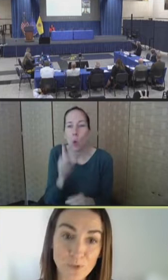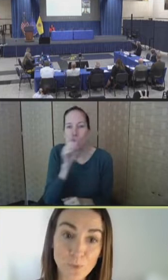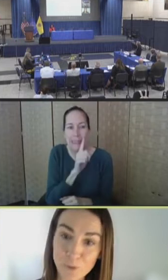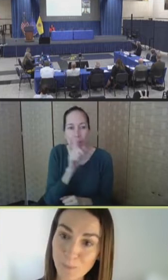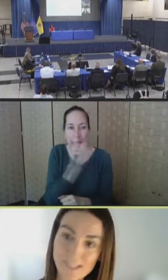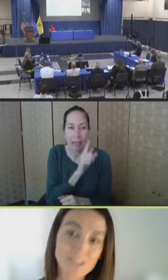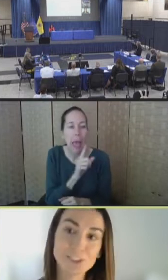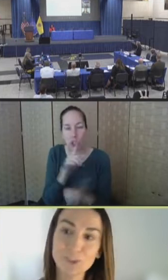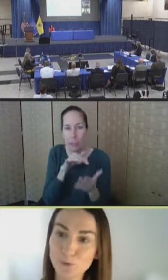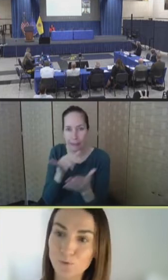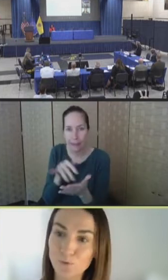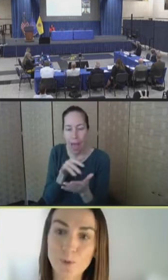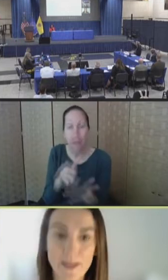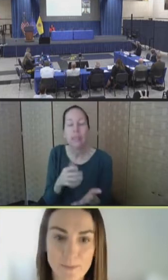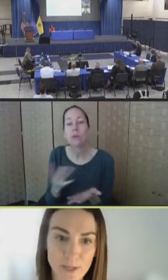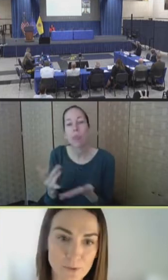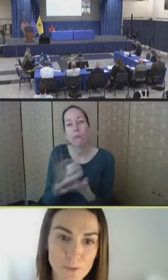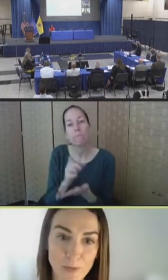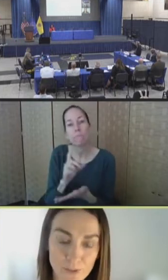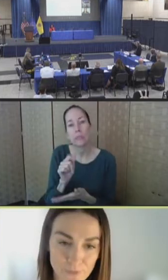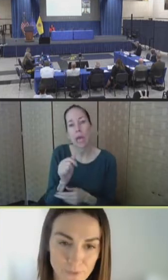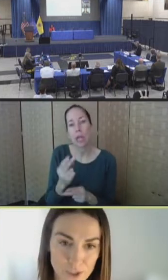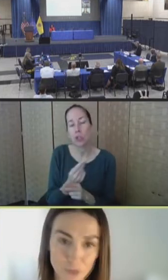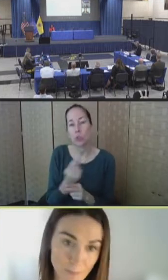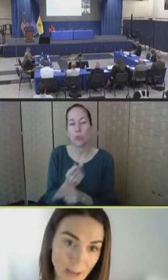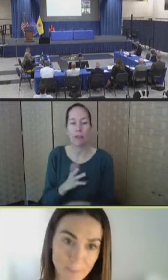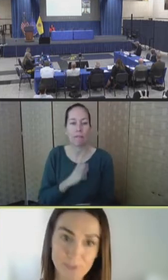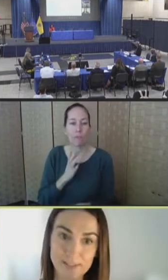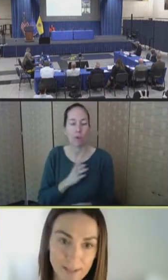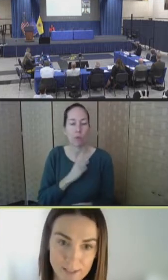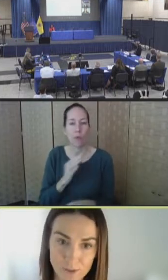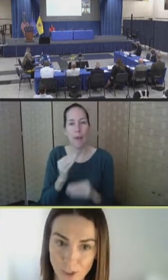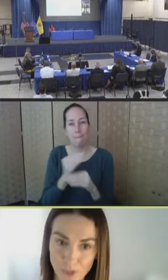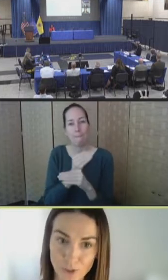which basically use formal mathematical demography to map the size and structure